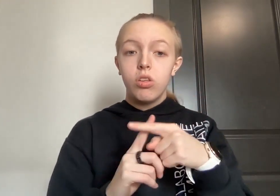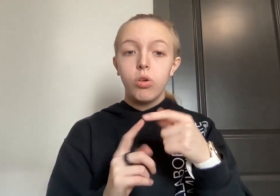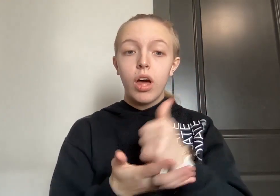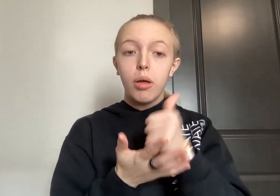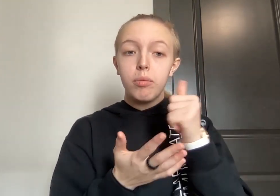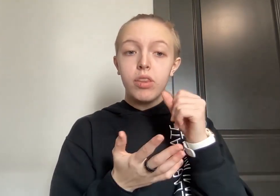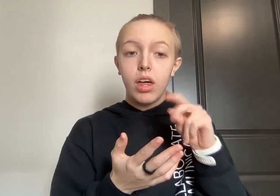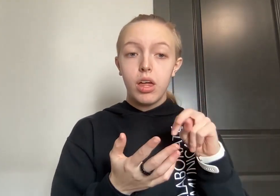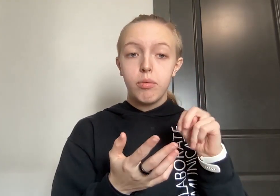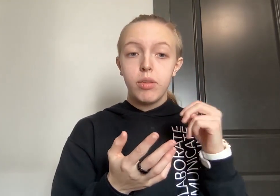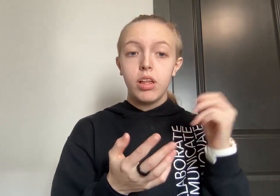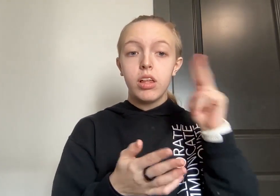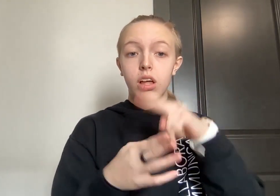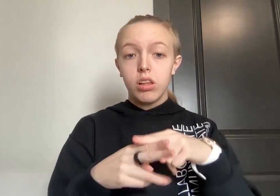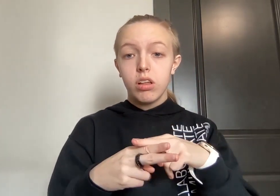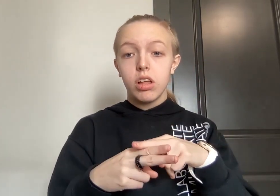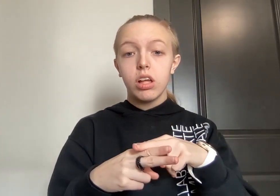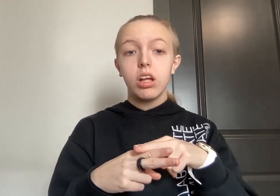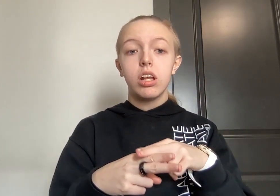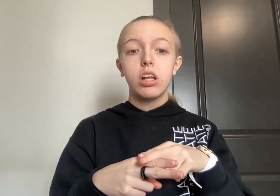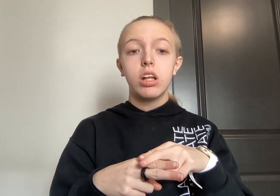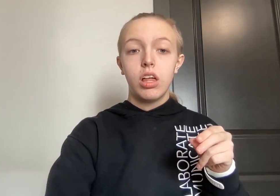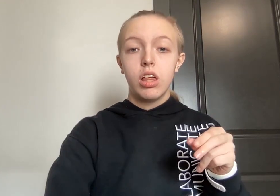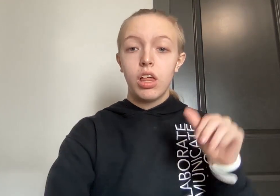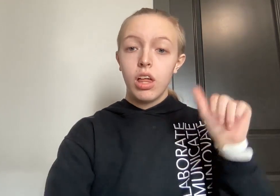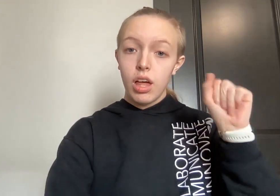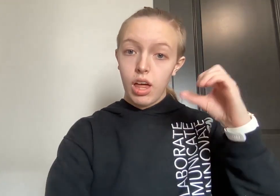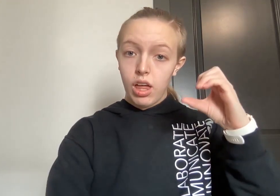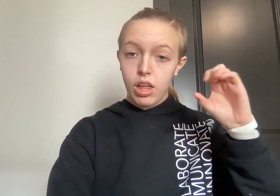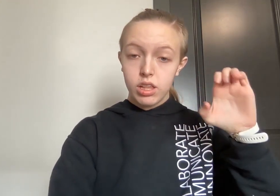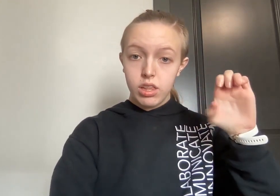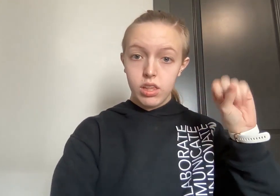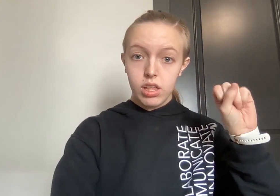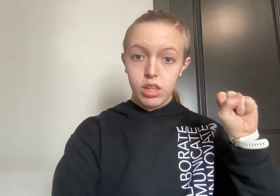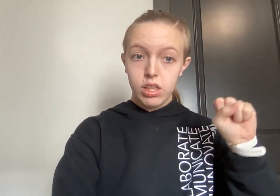to help them gain access